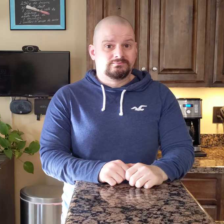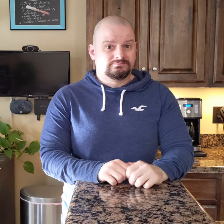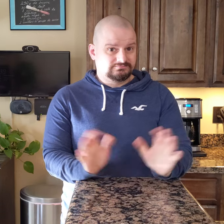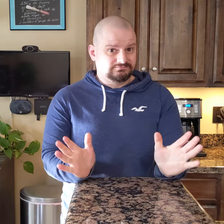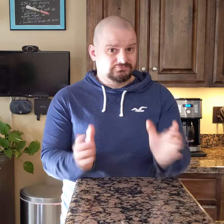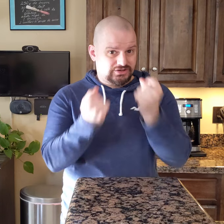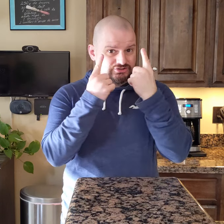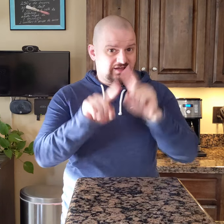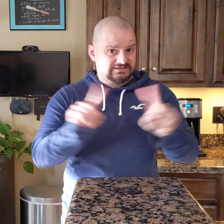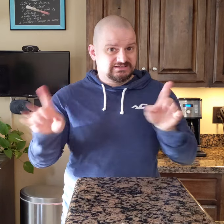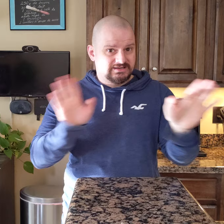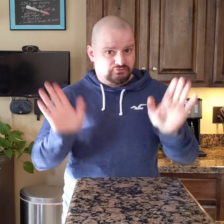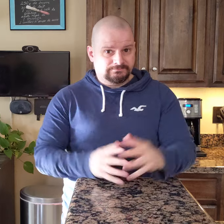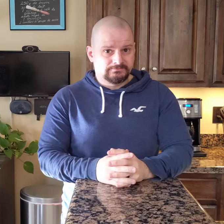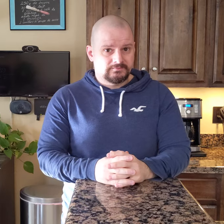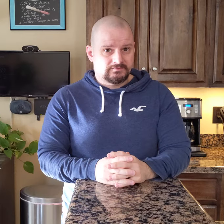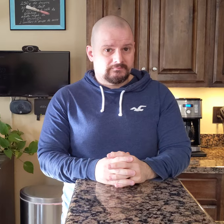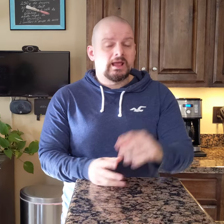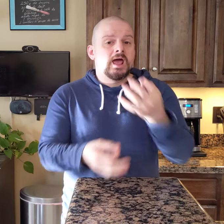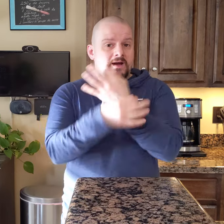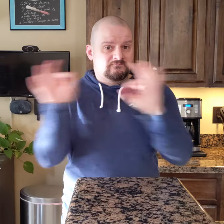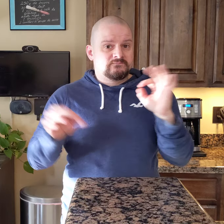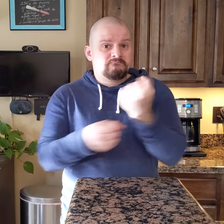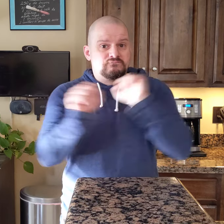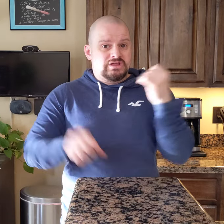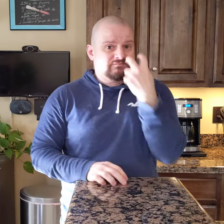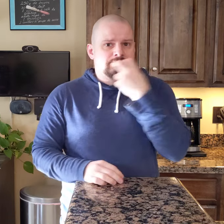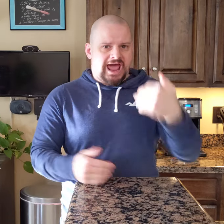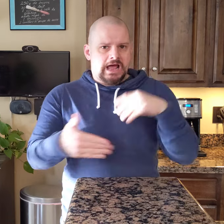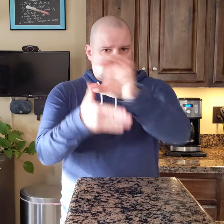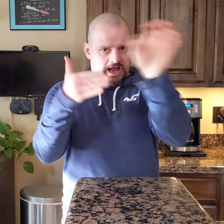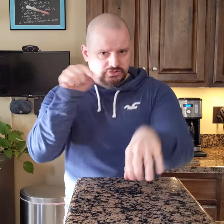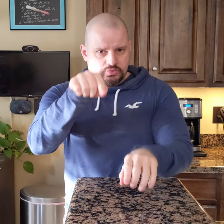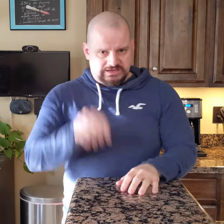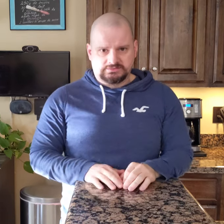Now, do you understand the difference? Freedom of Speech does have consequences.